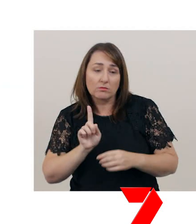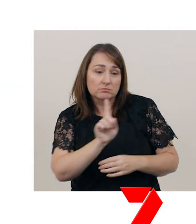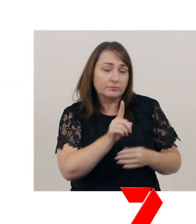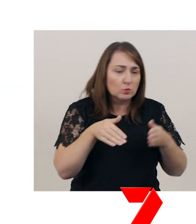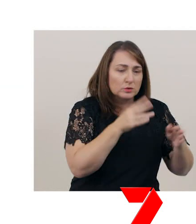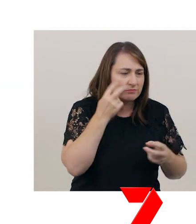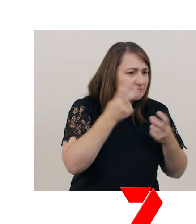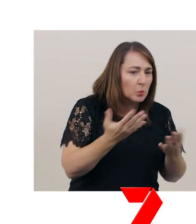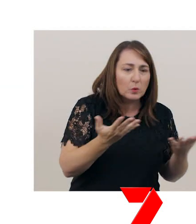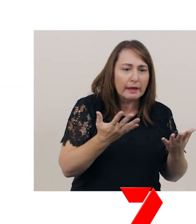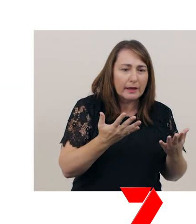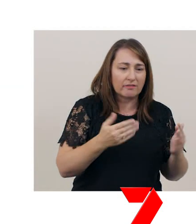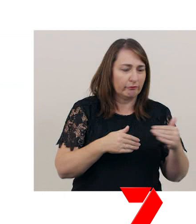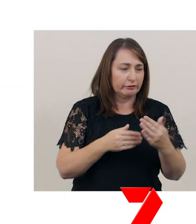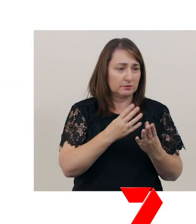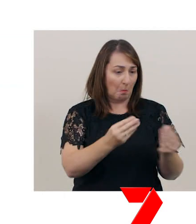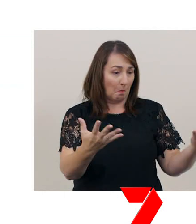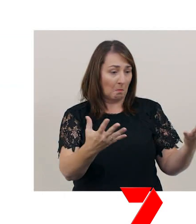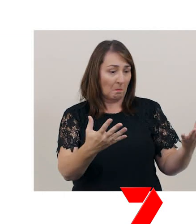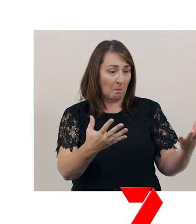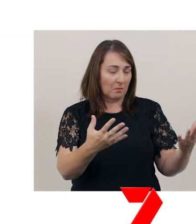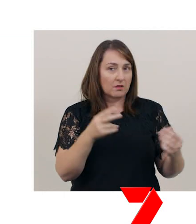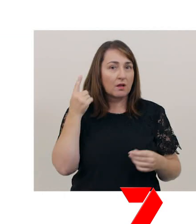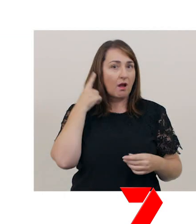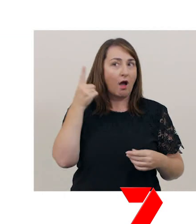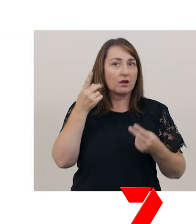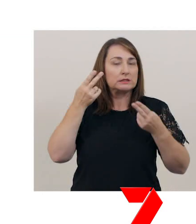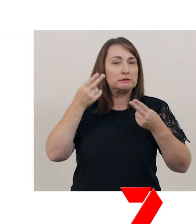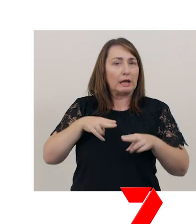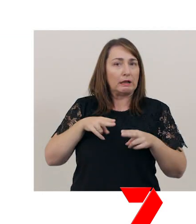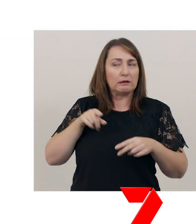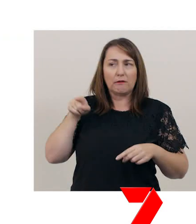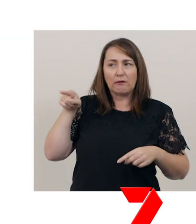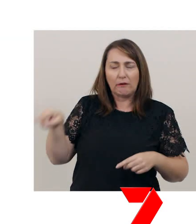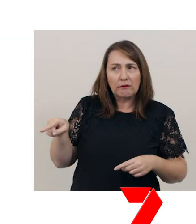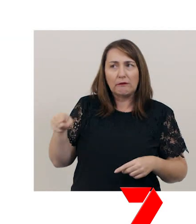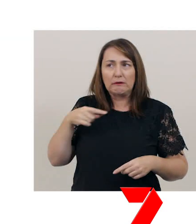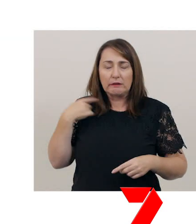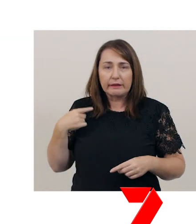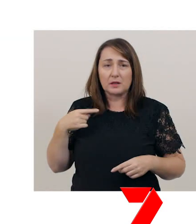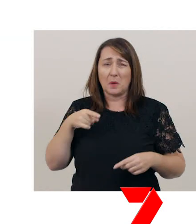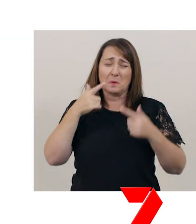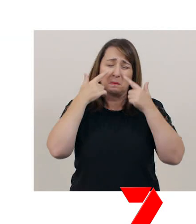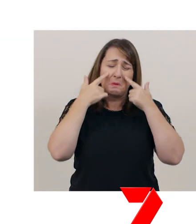When she learned of the fish’s death, she could do nothing but weep, alone on the rocky bank of the stream.